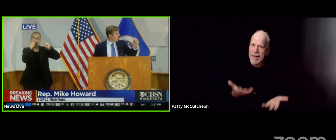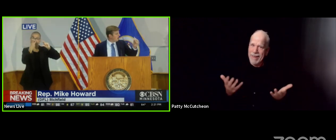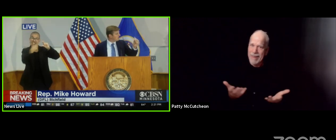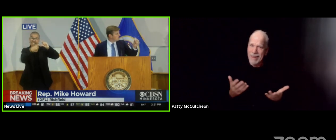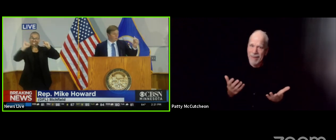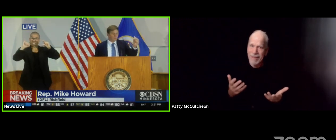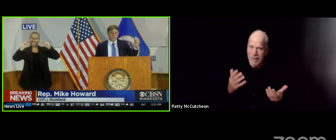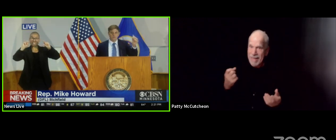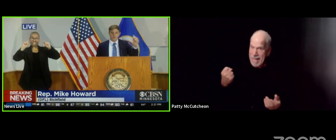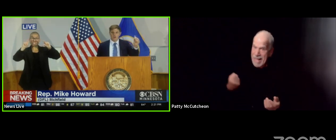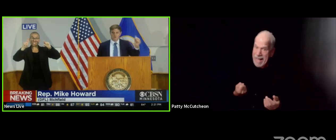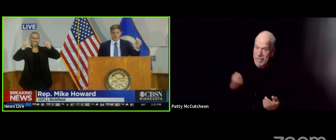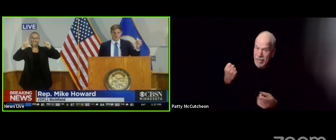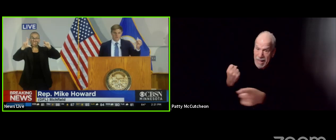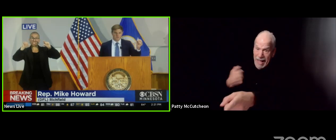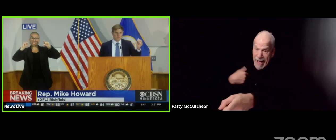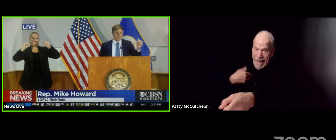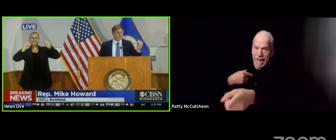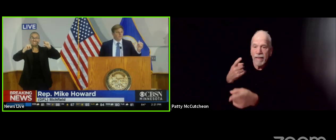COSTS MORE THAN $300.